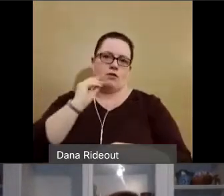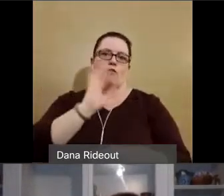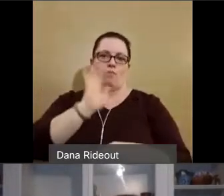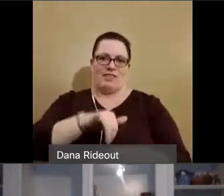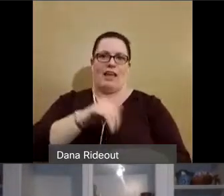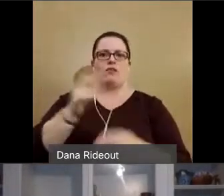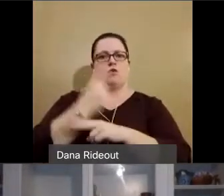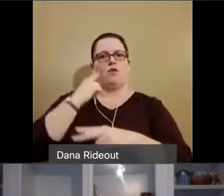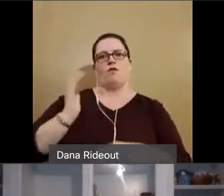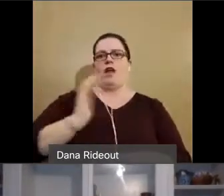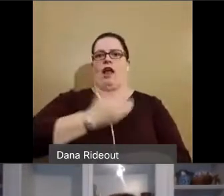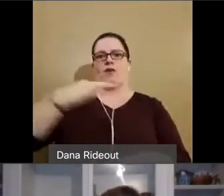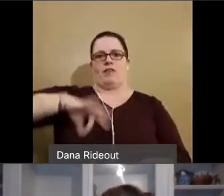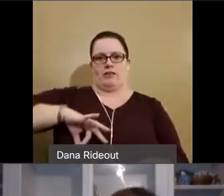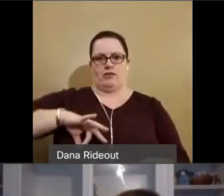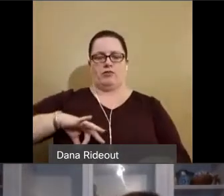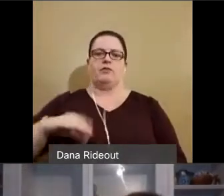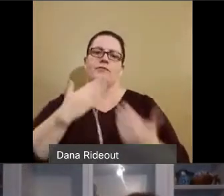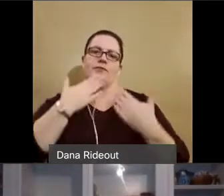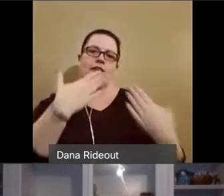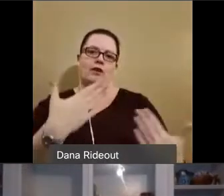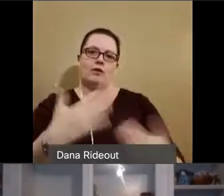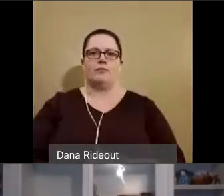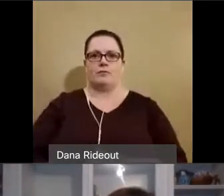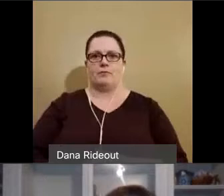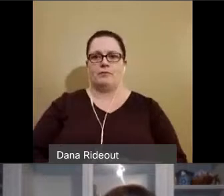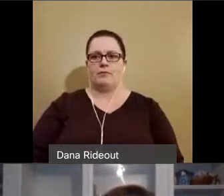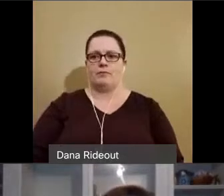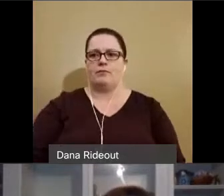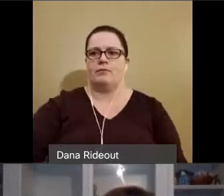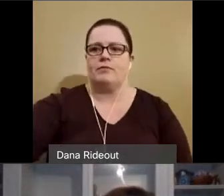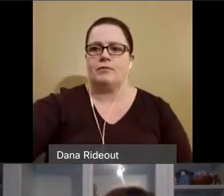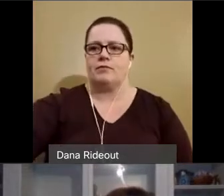Thank you.